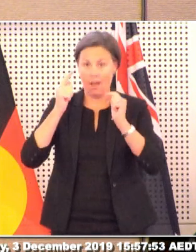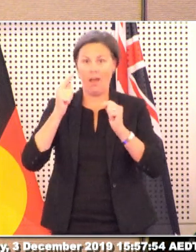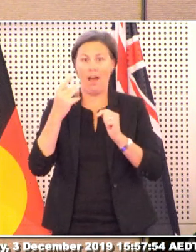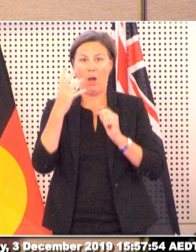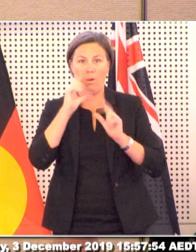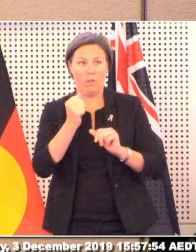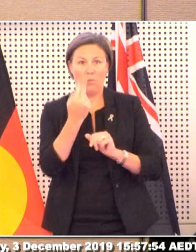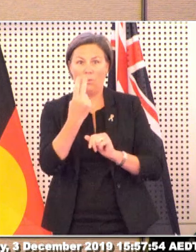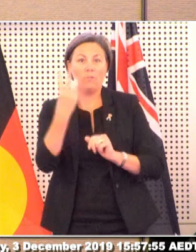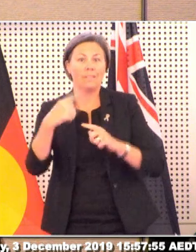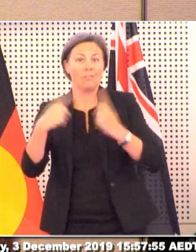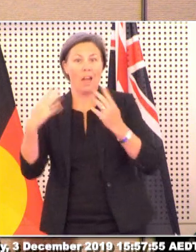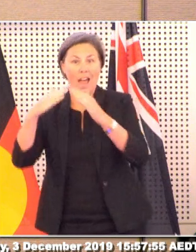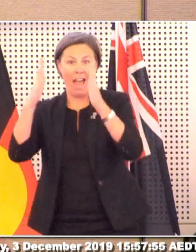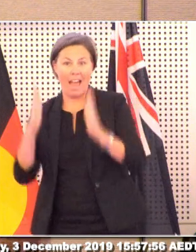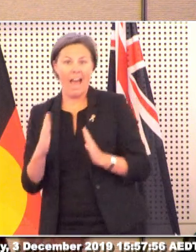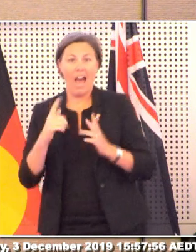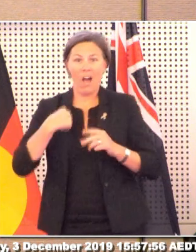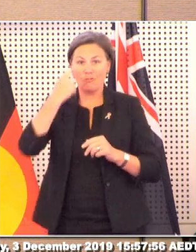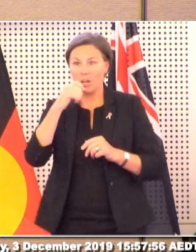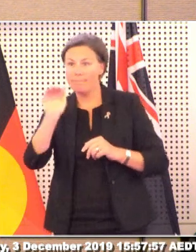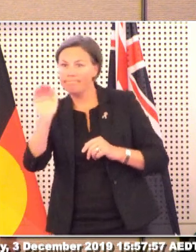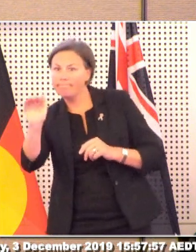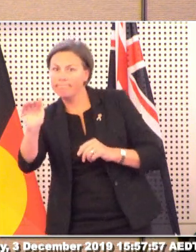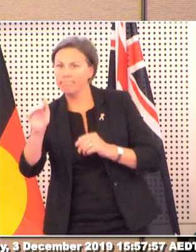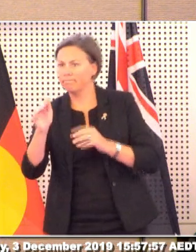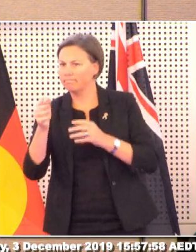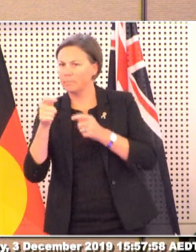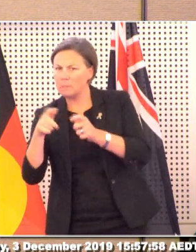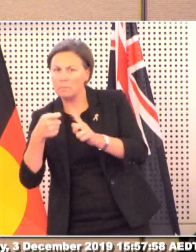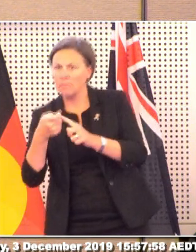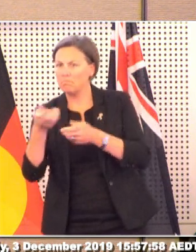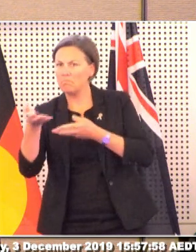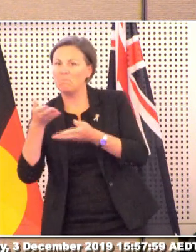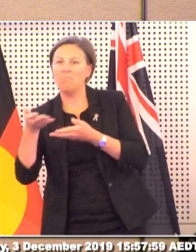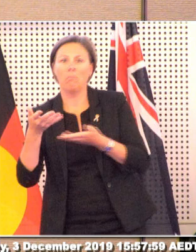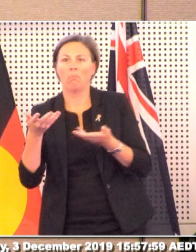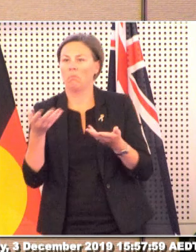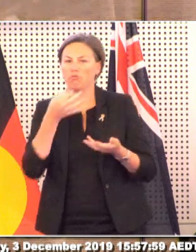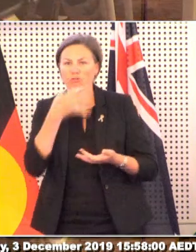generic, as in, you know, you don’t really get a very proper answer.